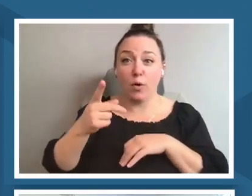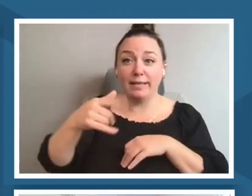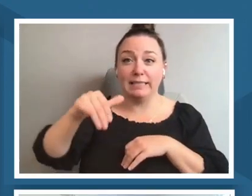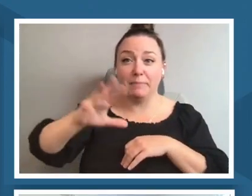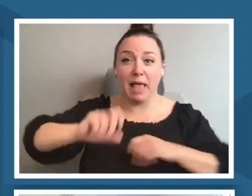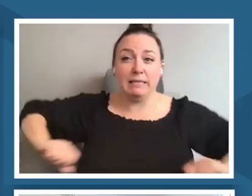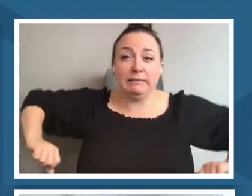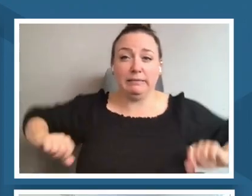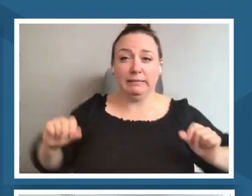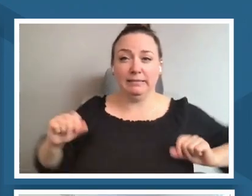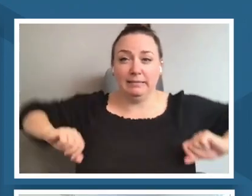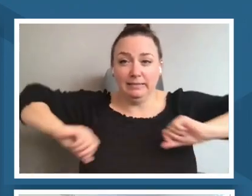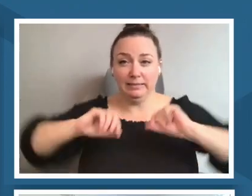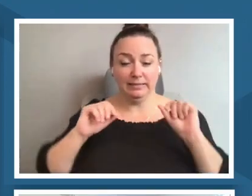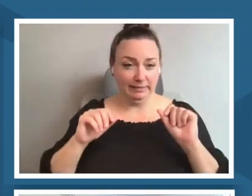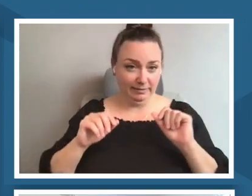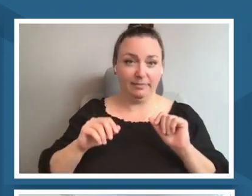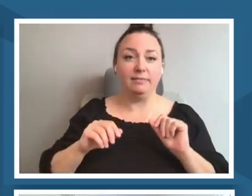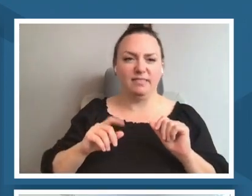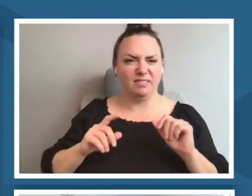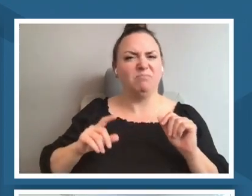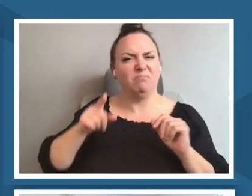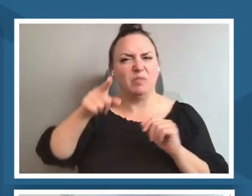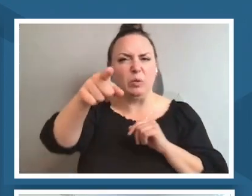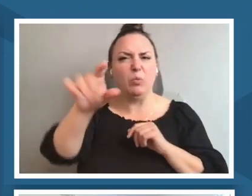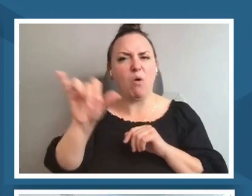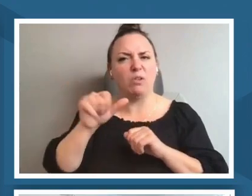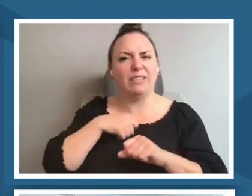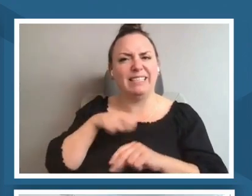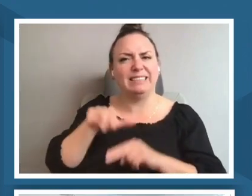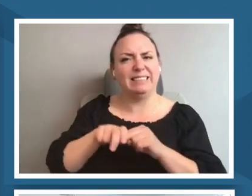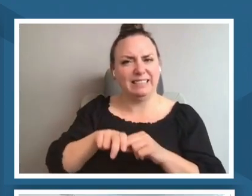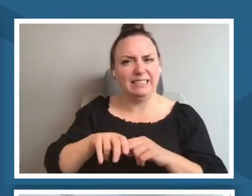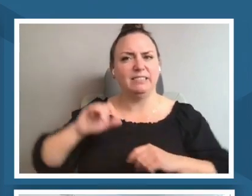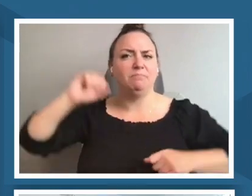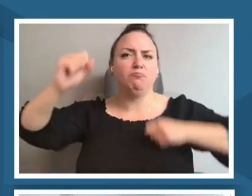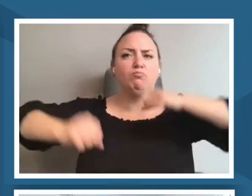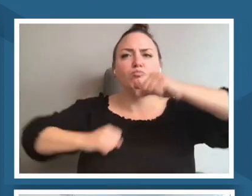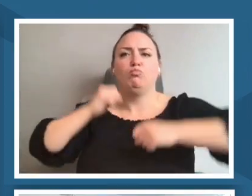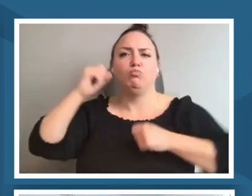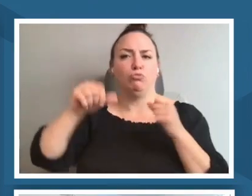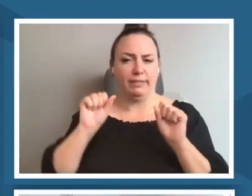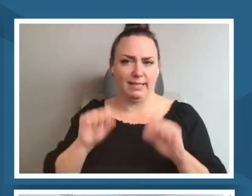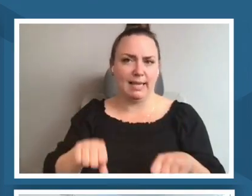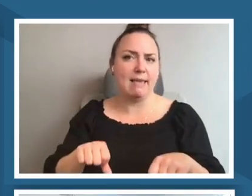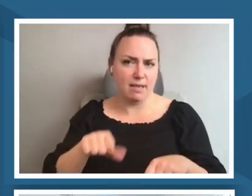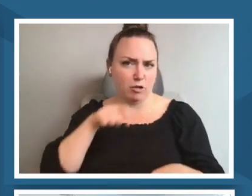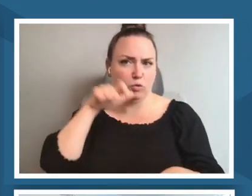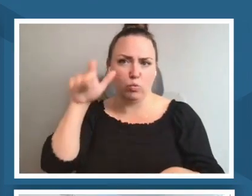but you can do these movements seated in